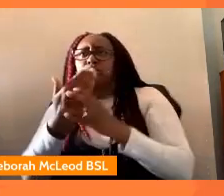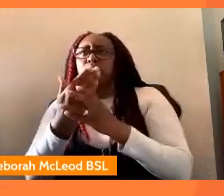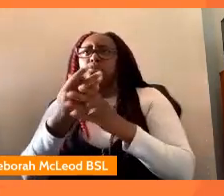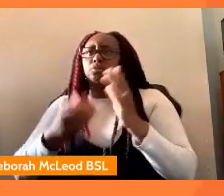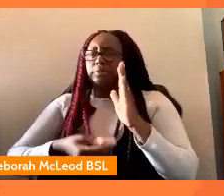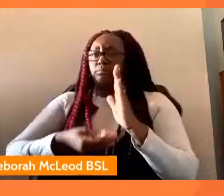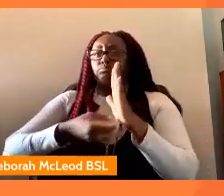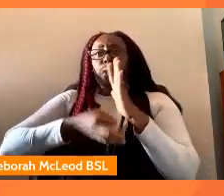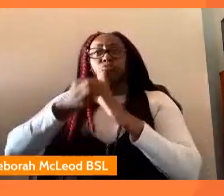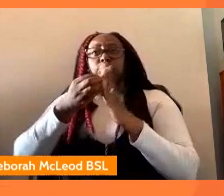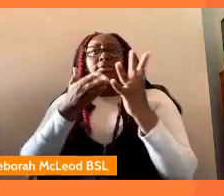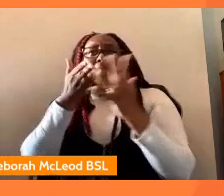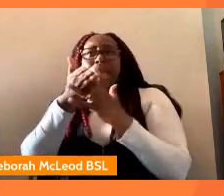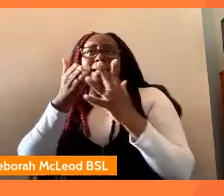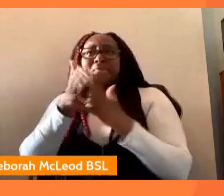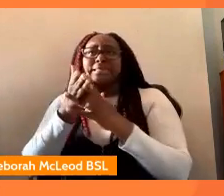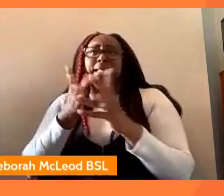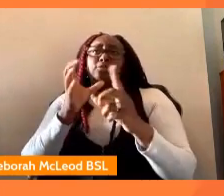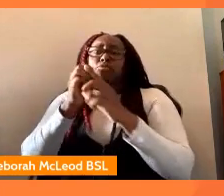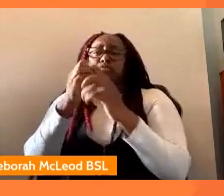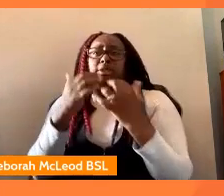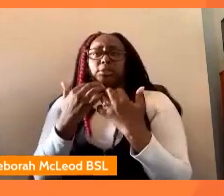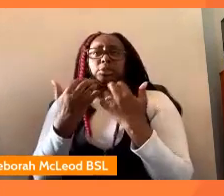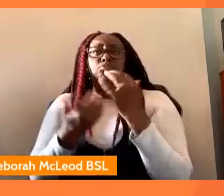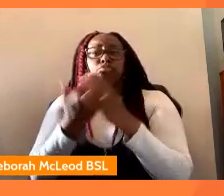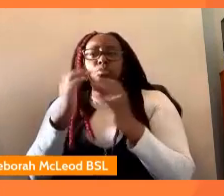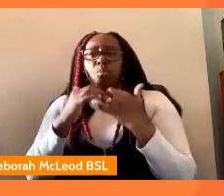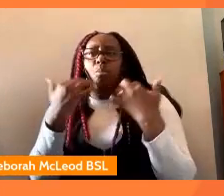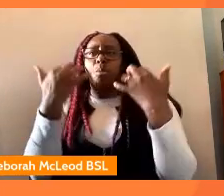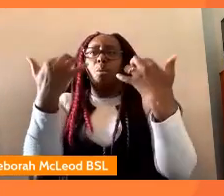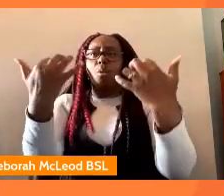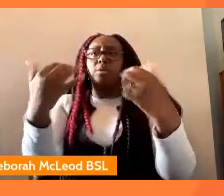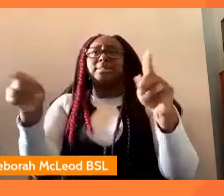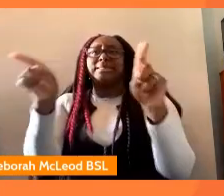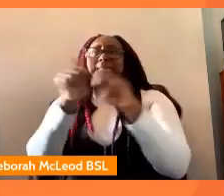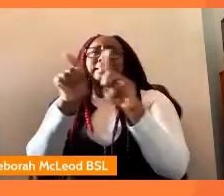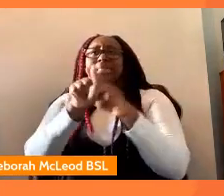new audience. Harmeet is also the founder of Surfing Lightbeams, a media studio